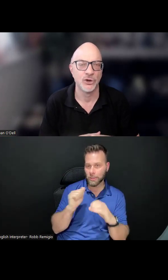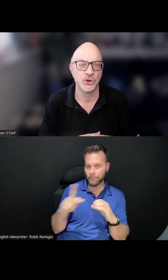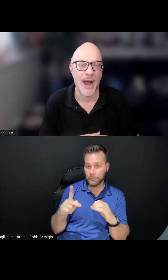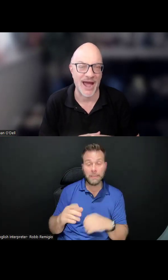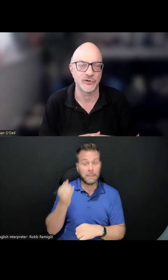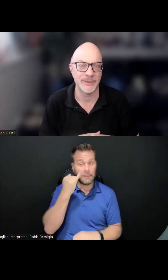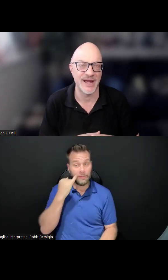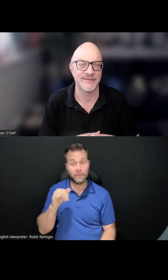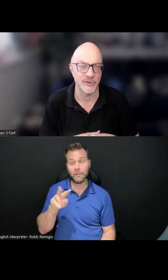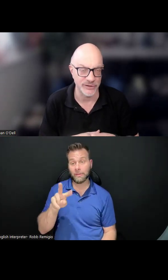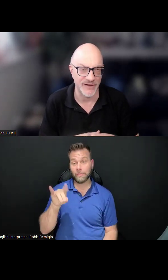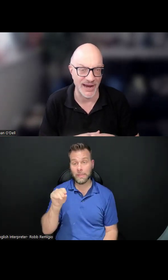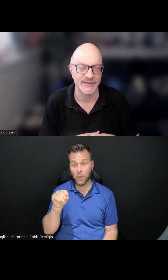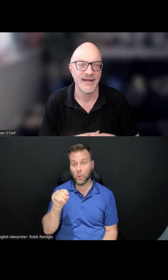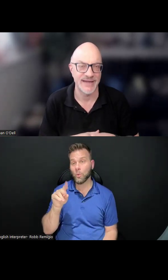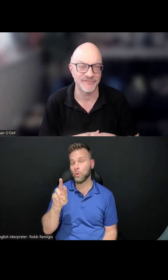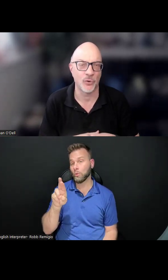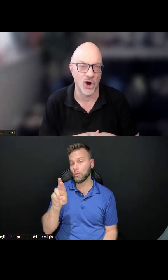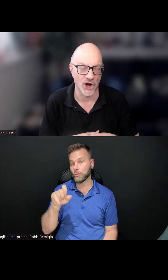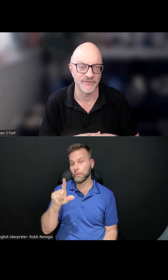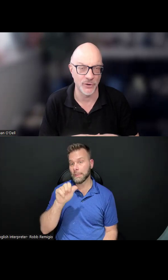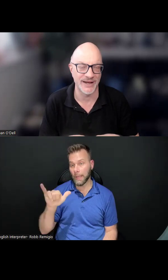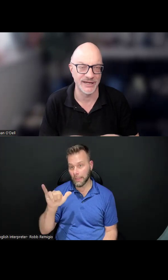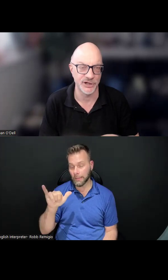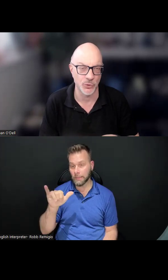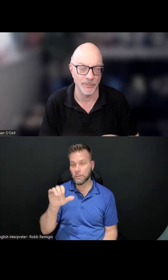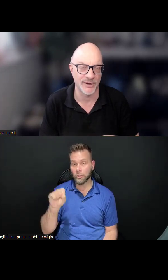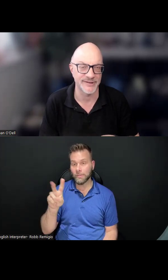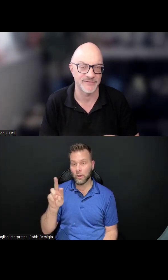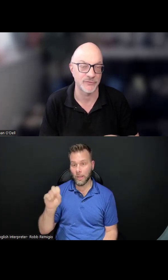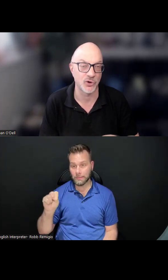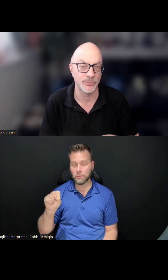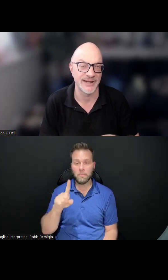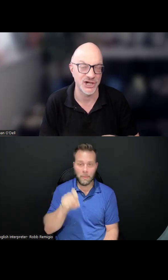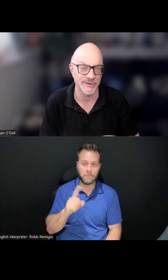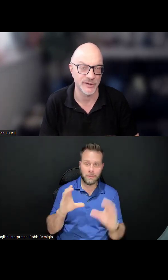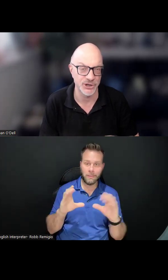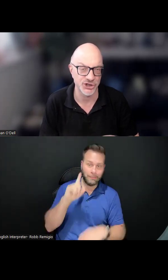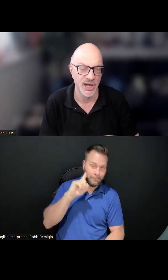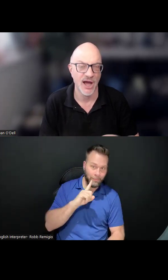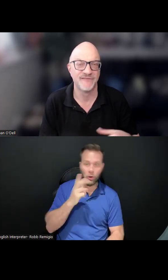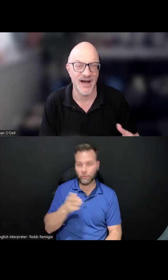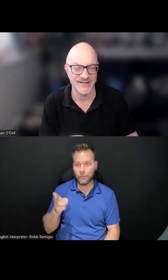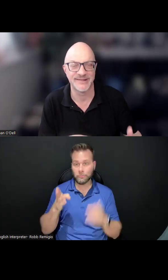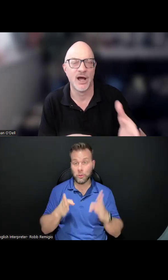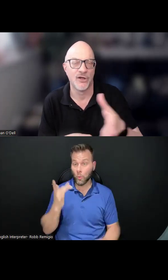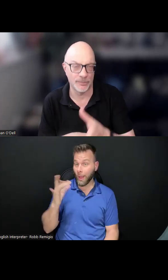If you're using Video Relay Service, you have to be a certified deaf or hard of Because the federal